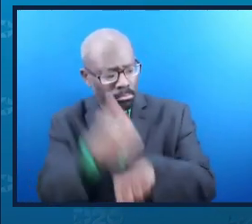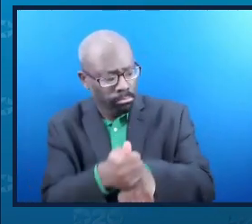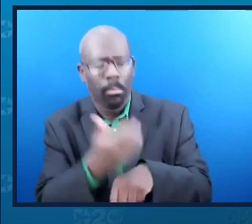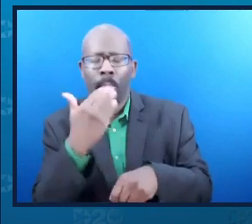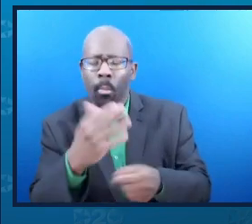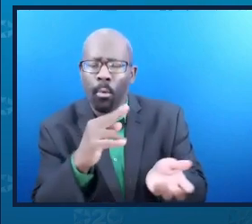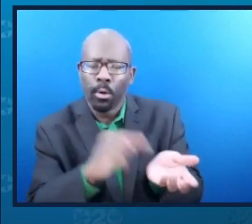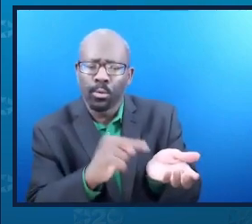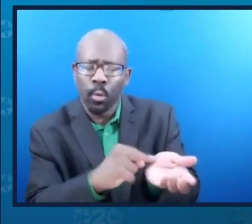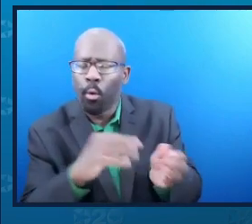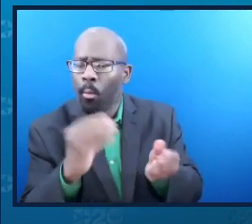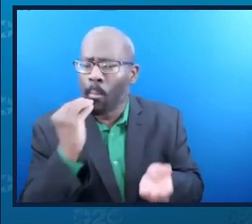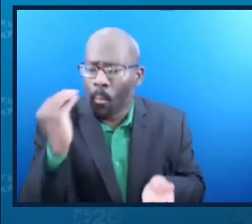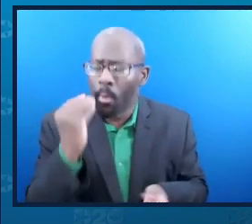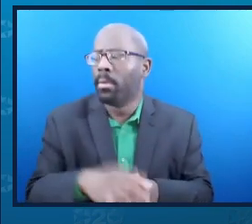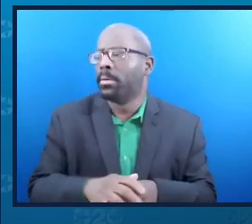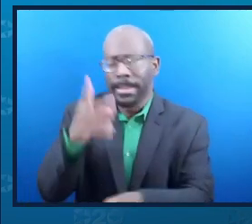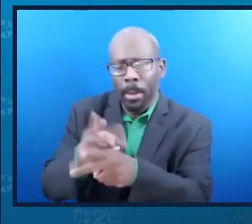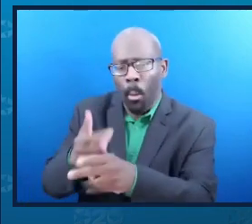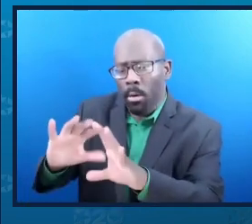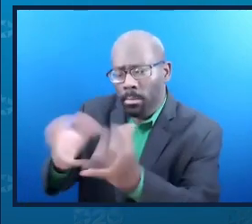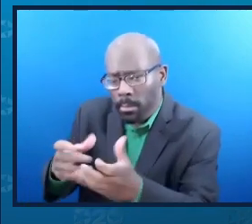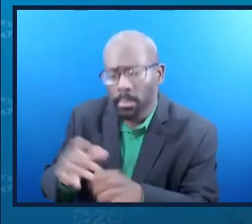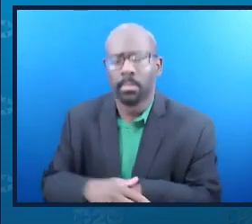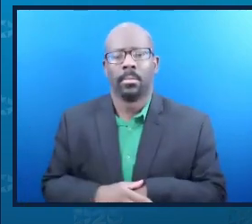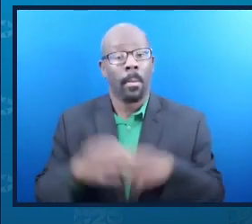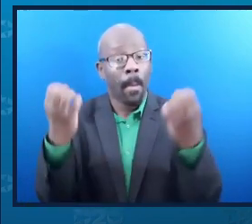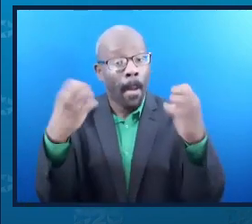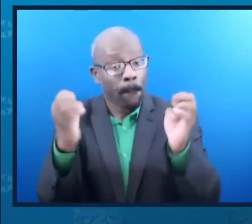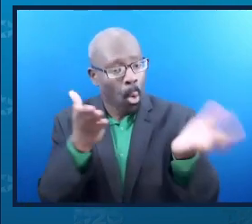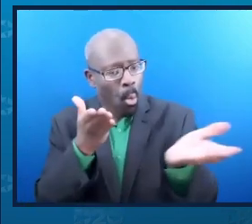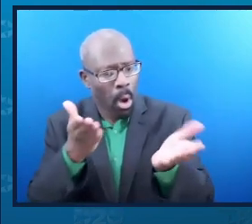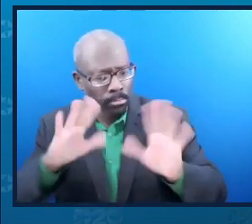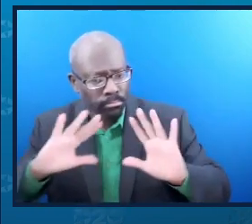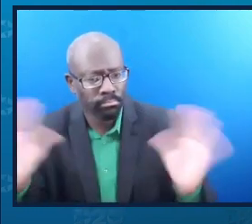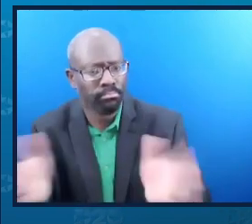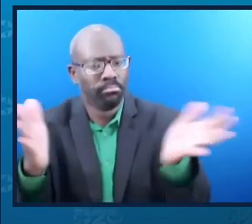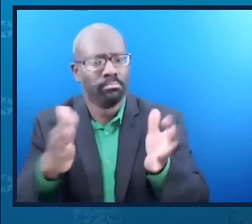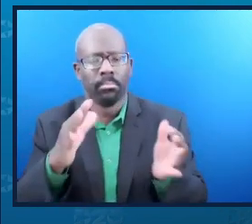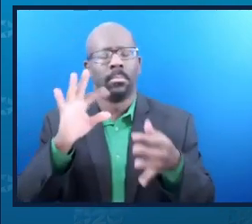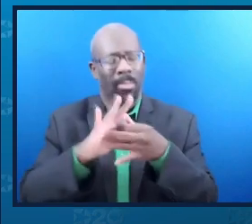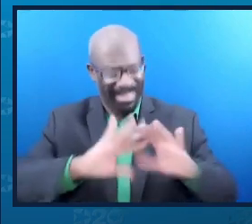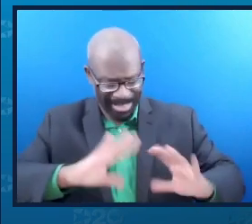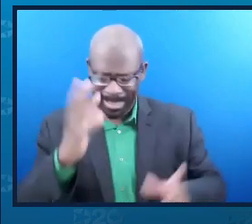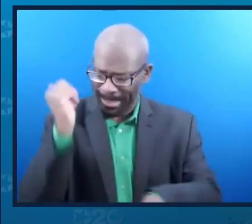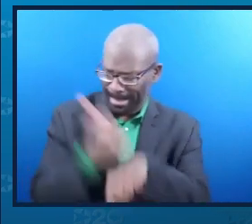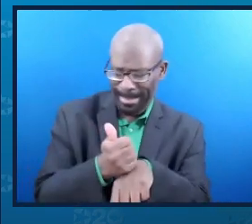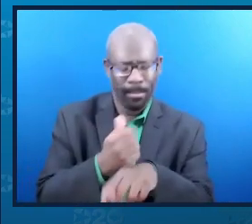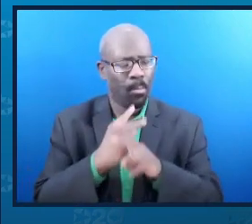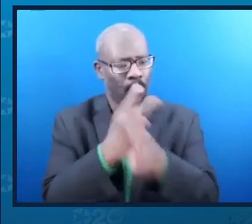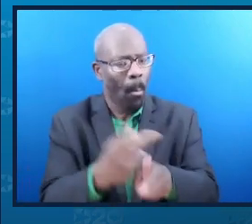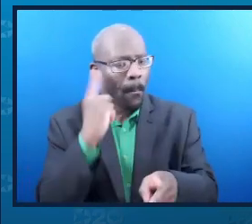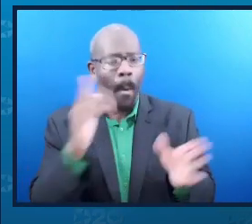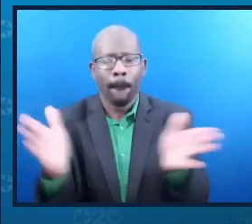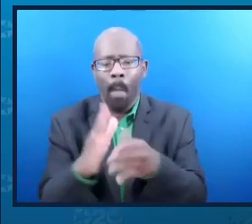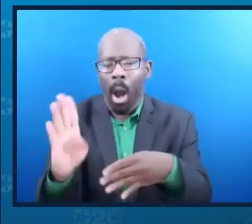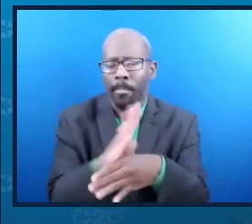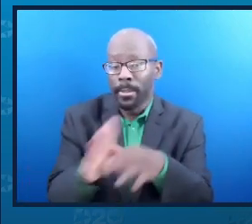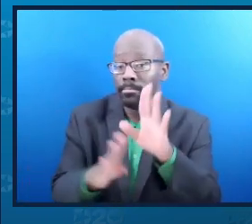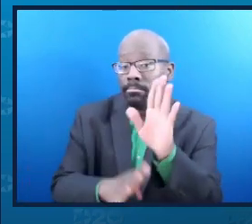COVID-19 WITHOUT LEADERSHIP OR